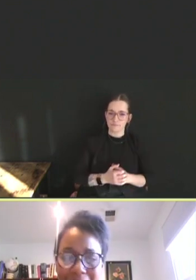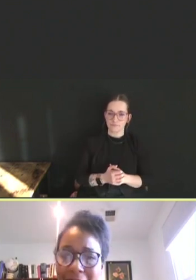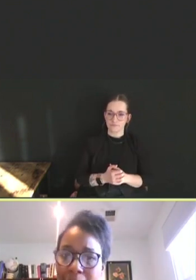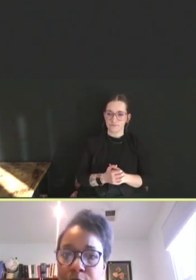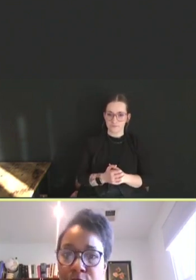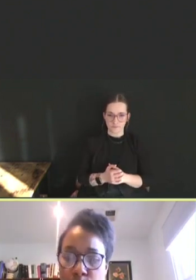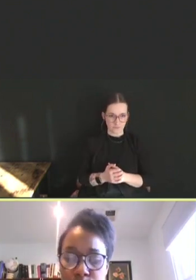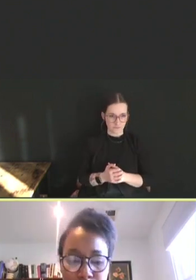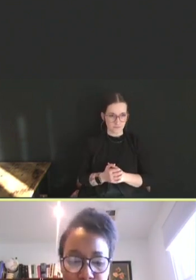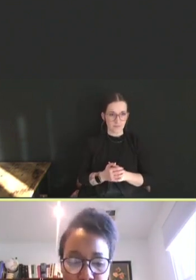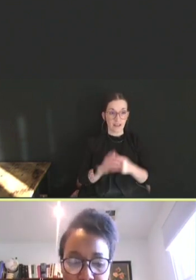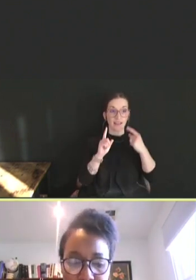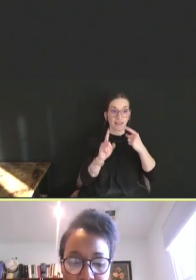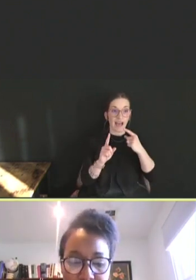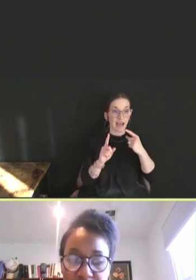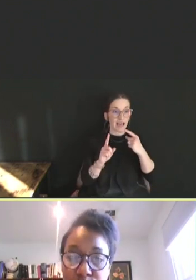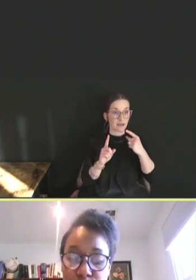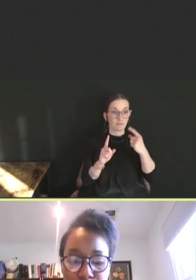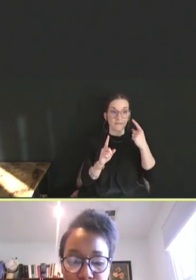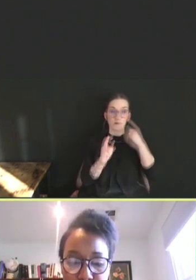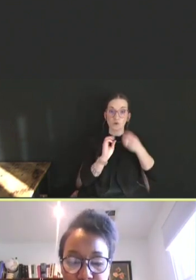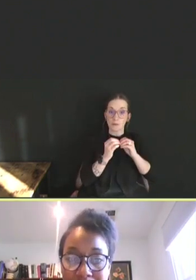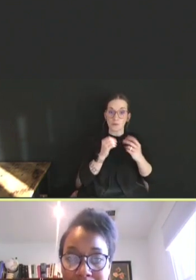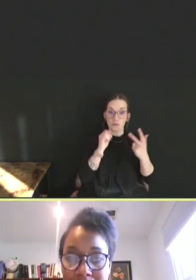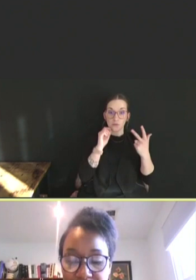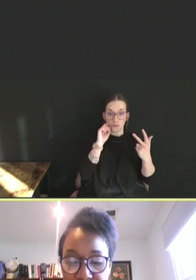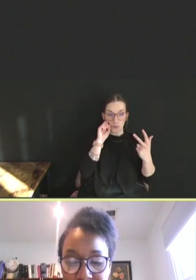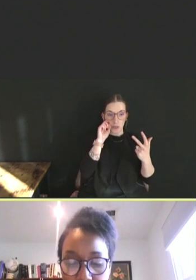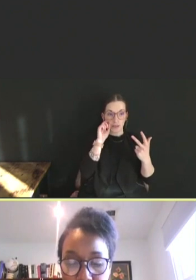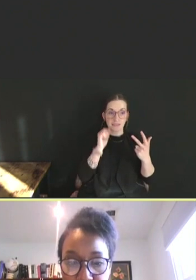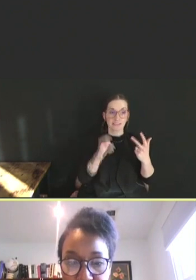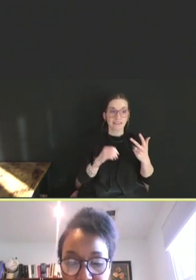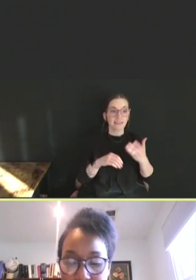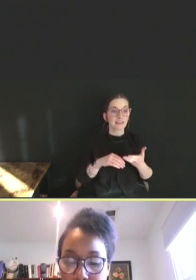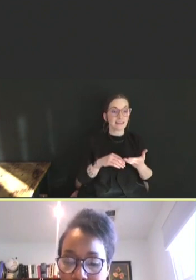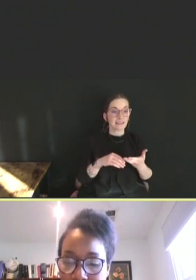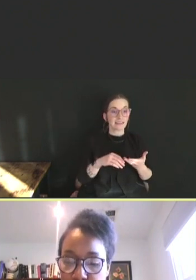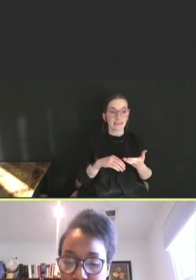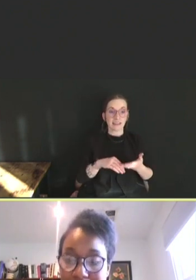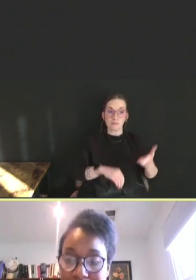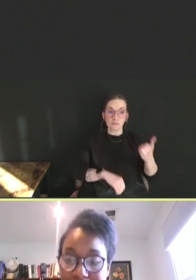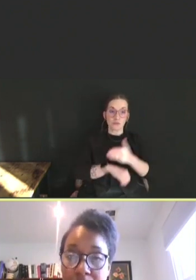The aim of goal number three is to improve vaccination coverage by increasing knowledge